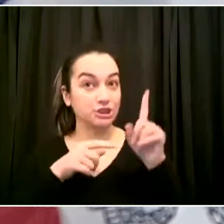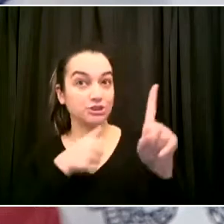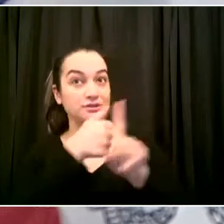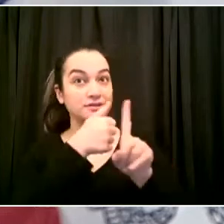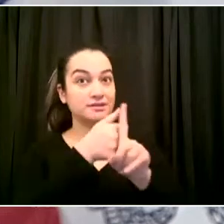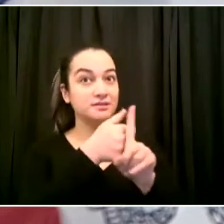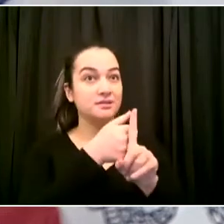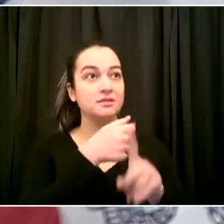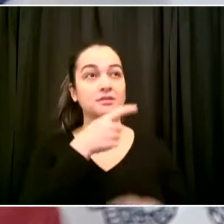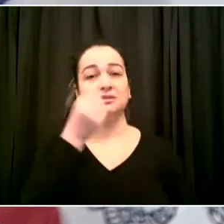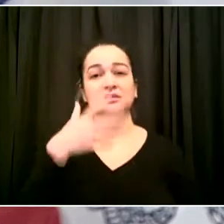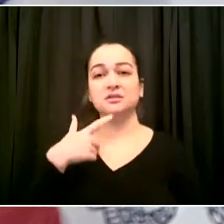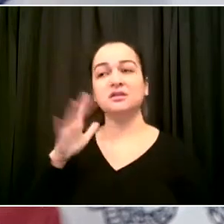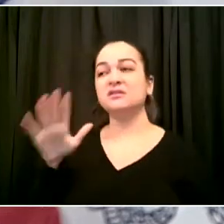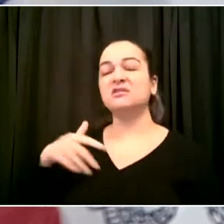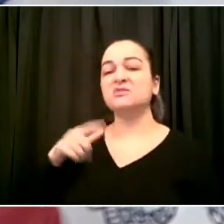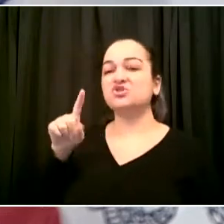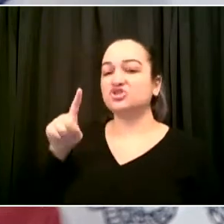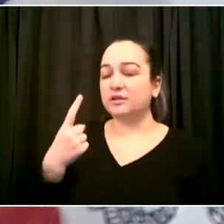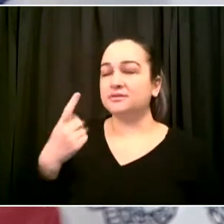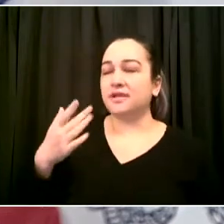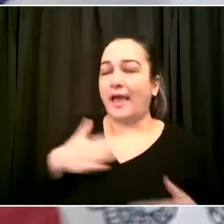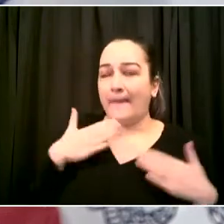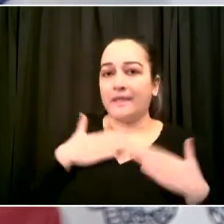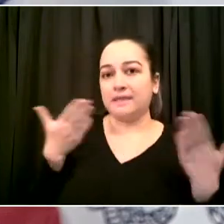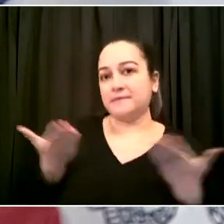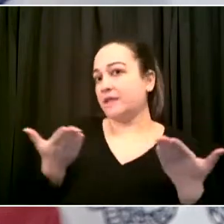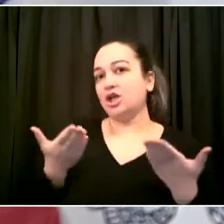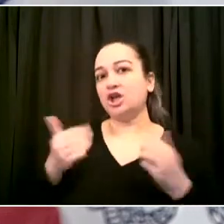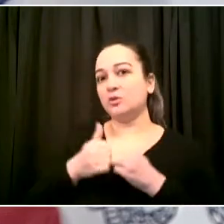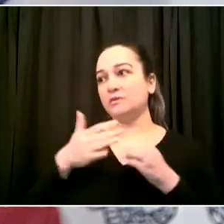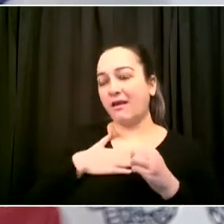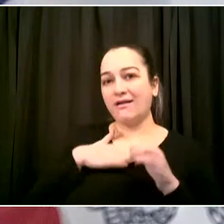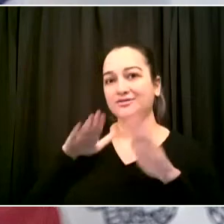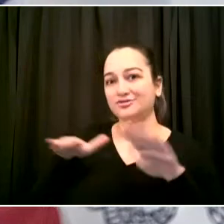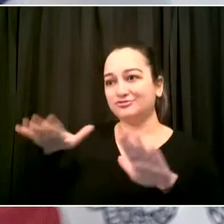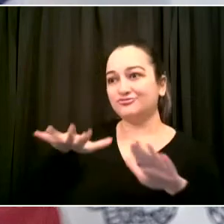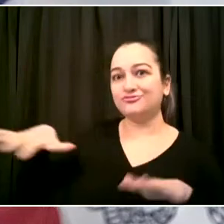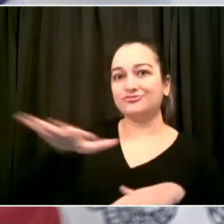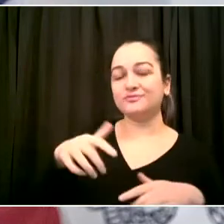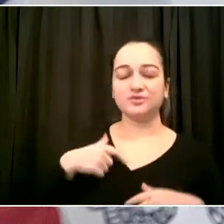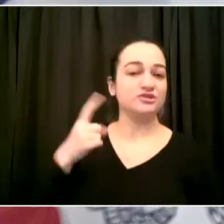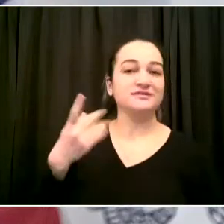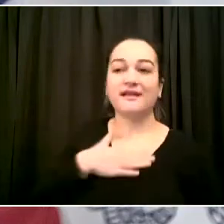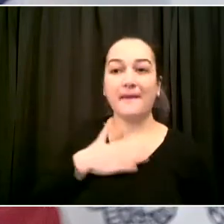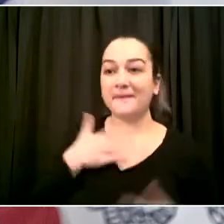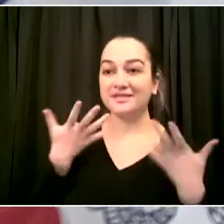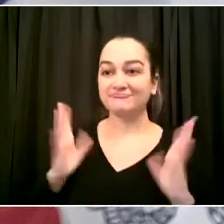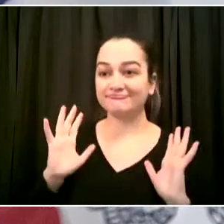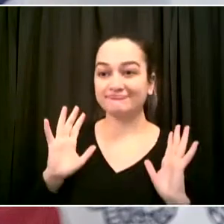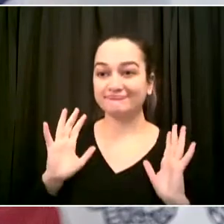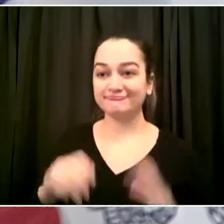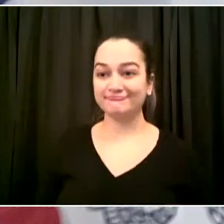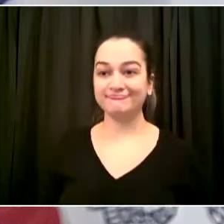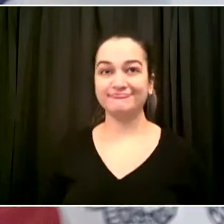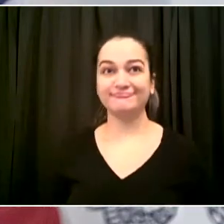THE CLASSROOM